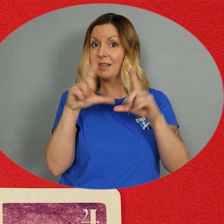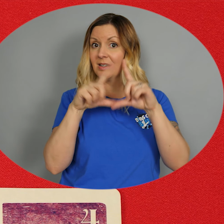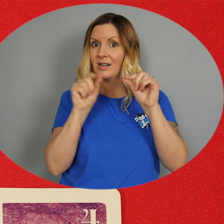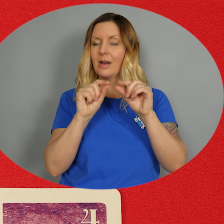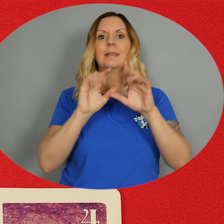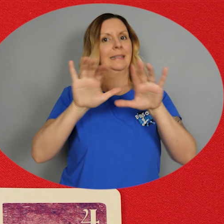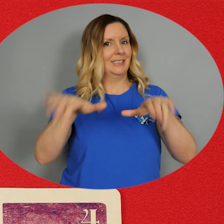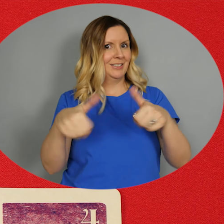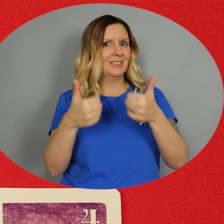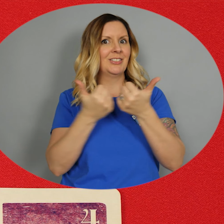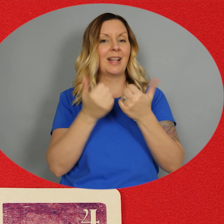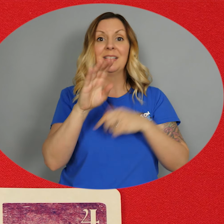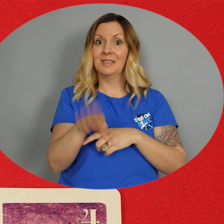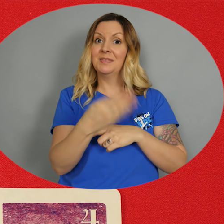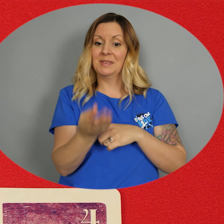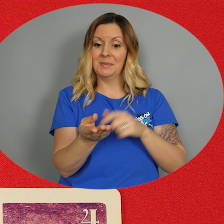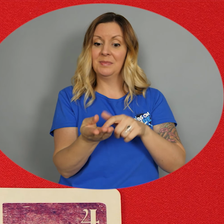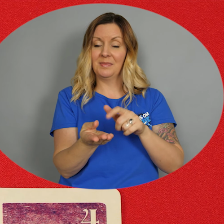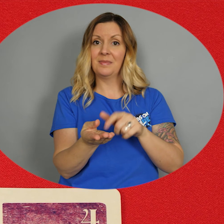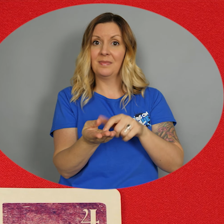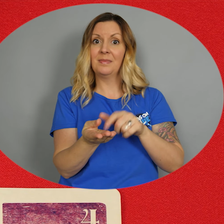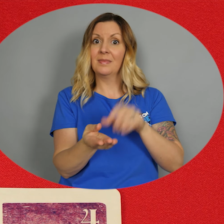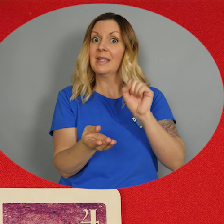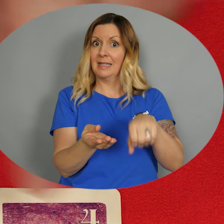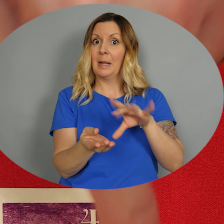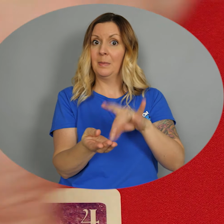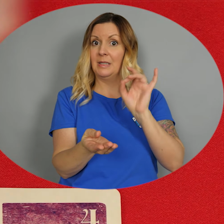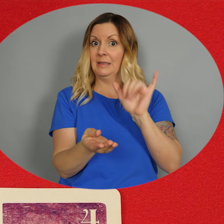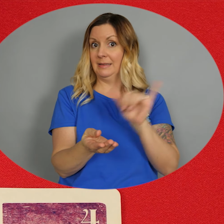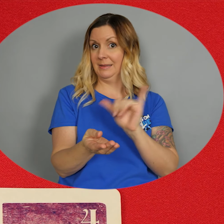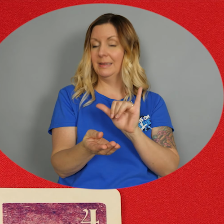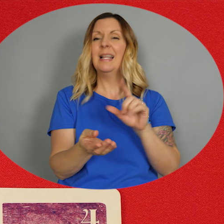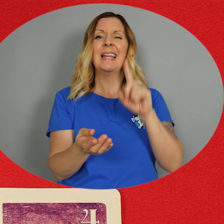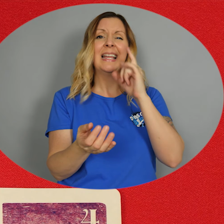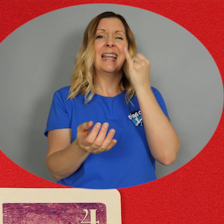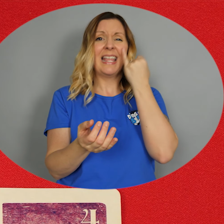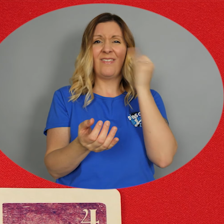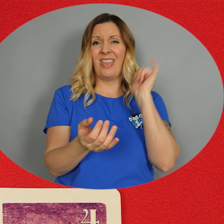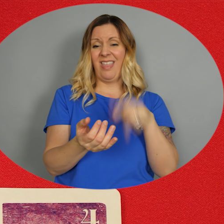or letters, you may additionally also take any one challenge from the face up display,